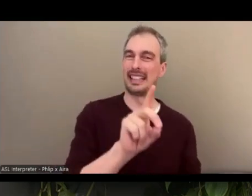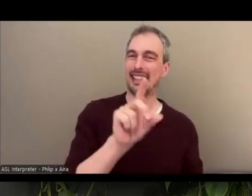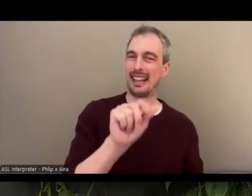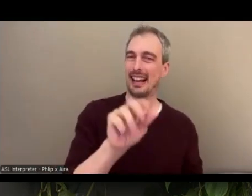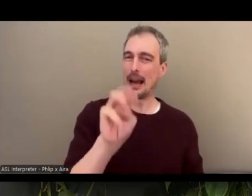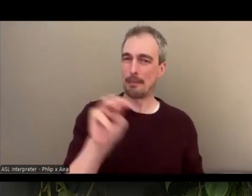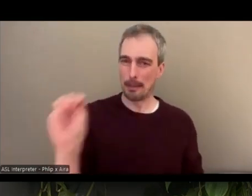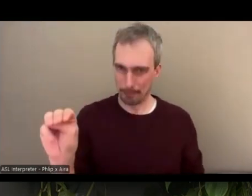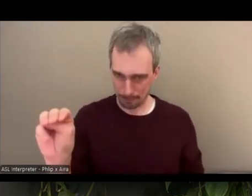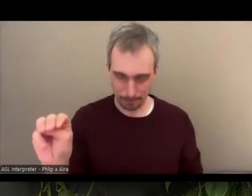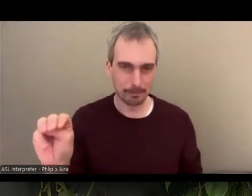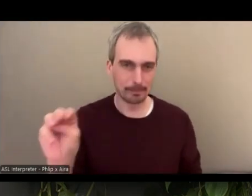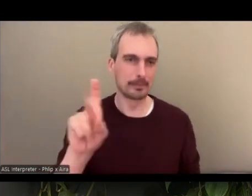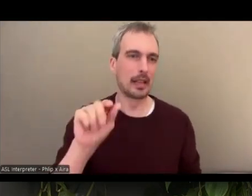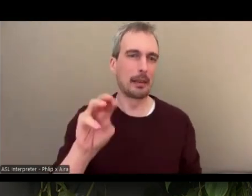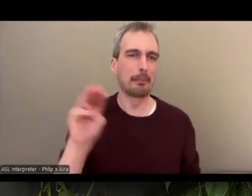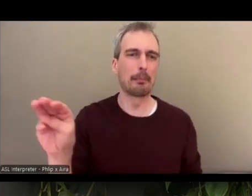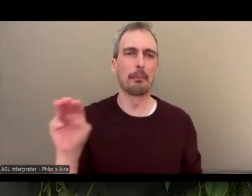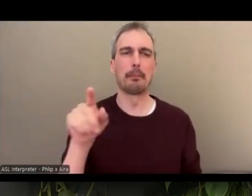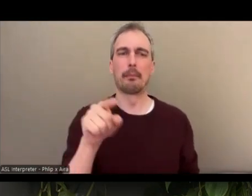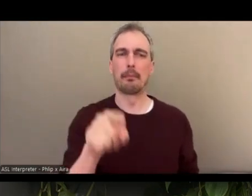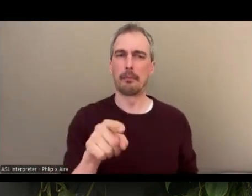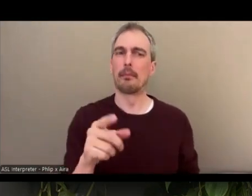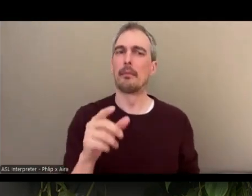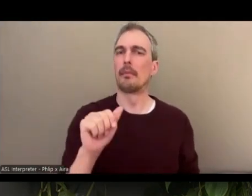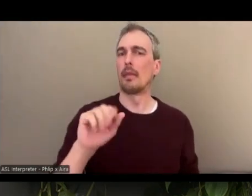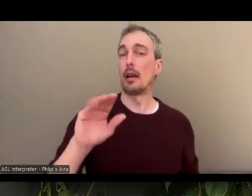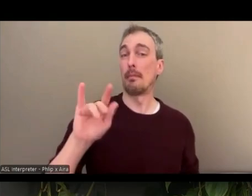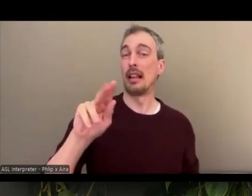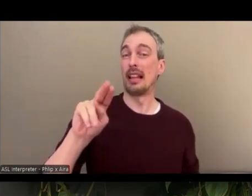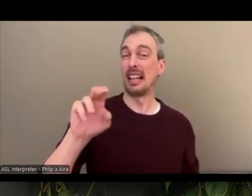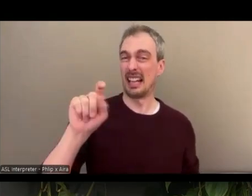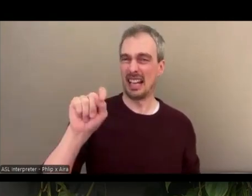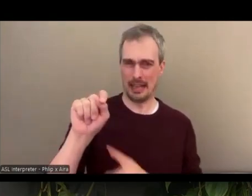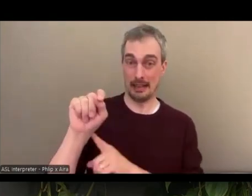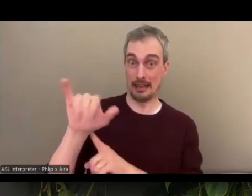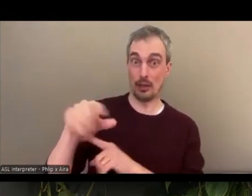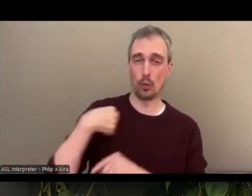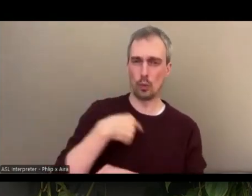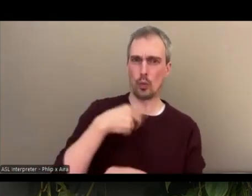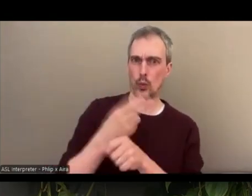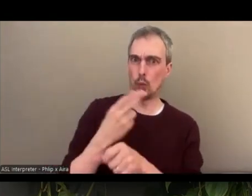We were using this at Zapier to do a self-assessment while I was there.